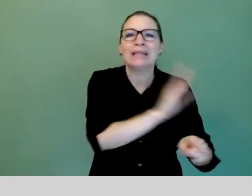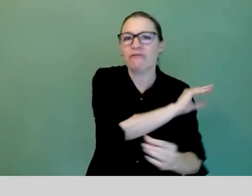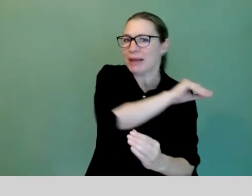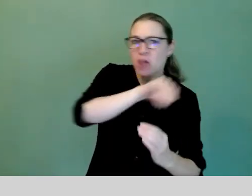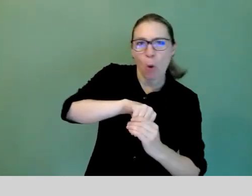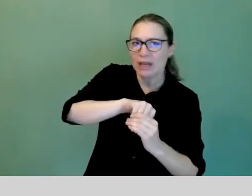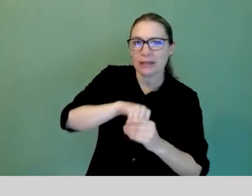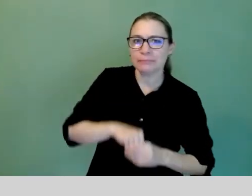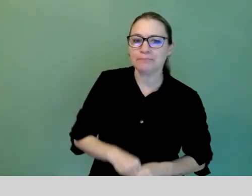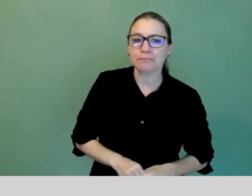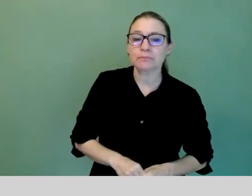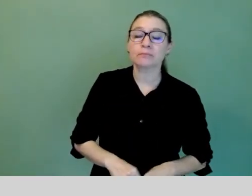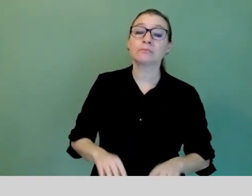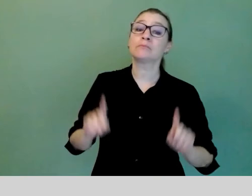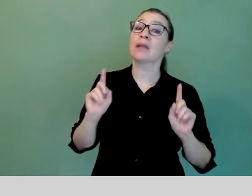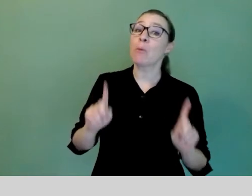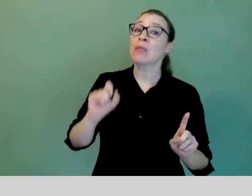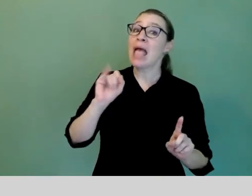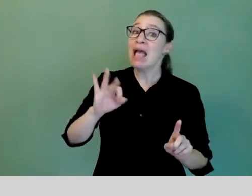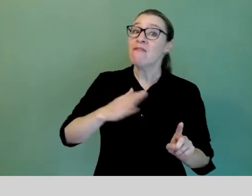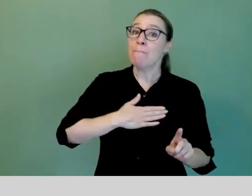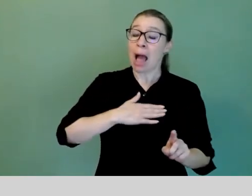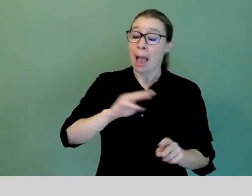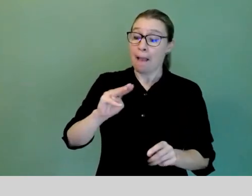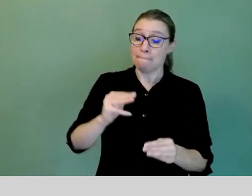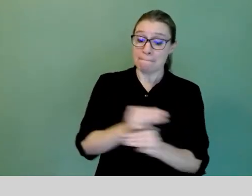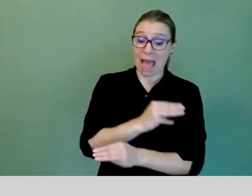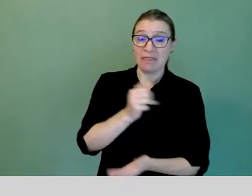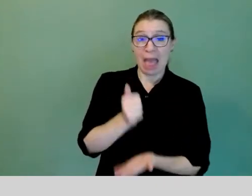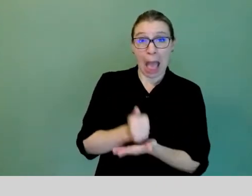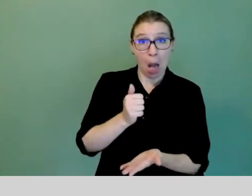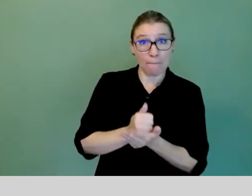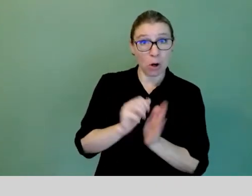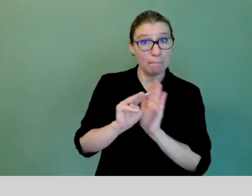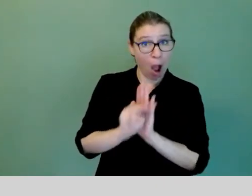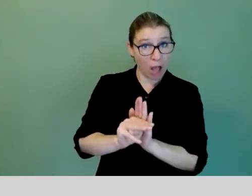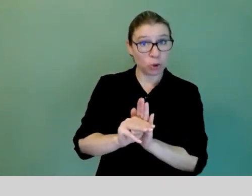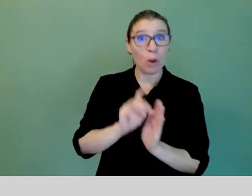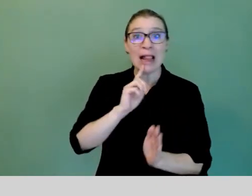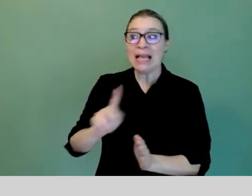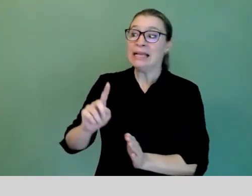Now as long as my math helper module is imported somewhere in the code base,